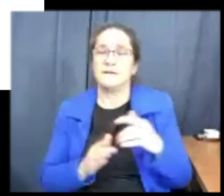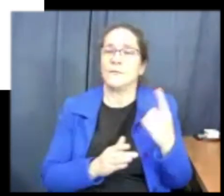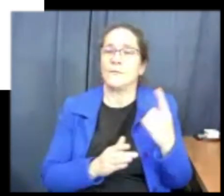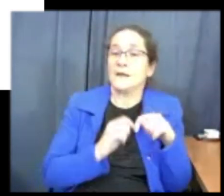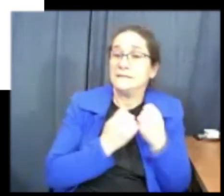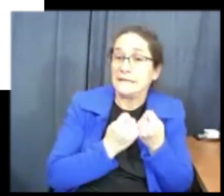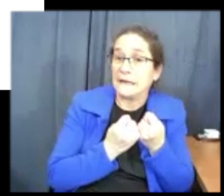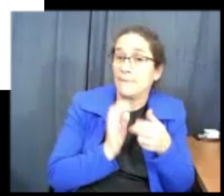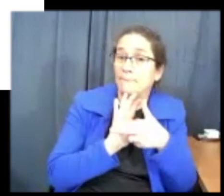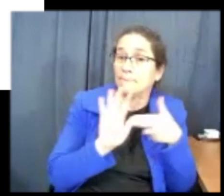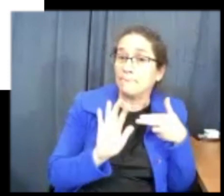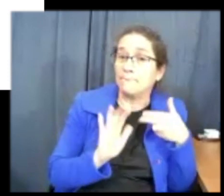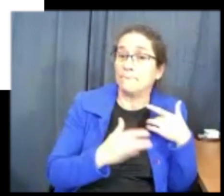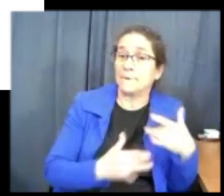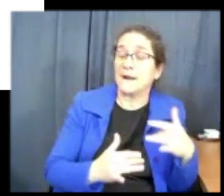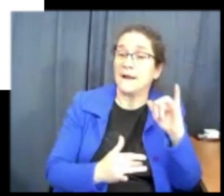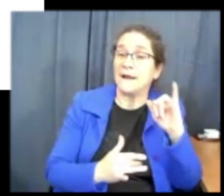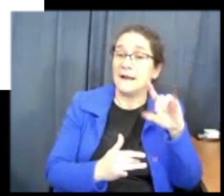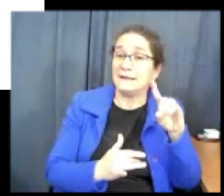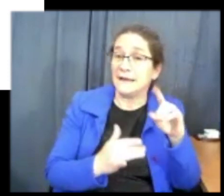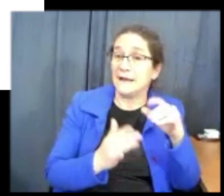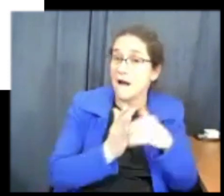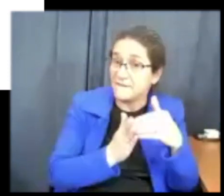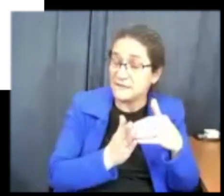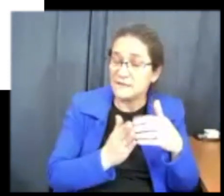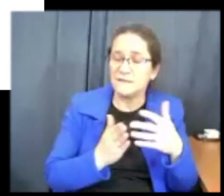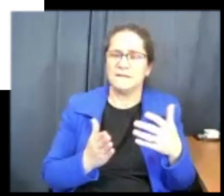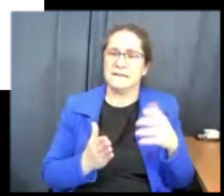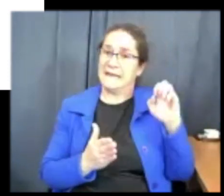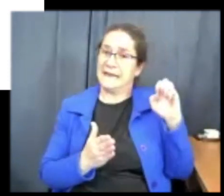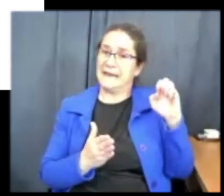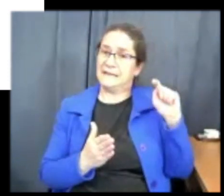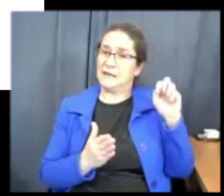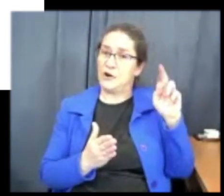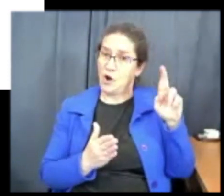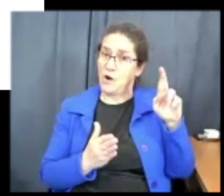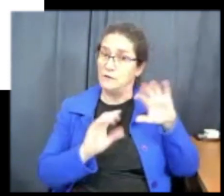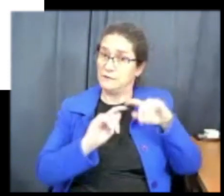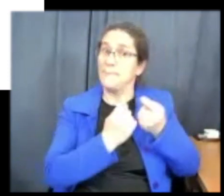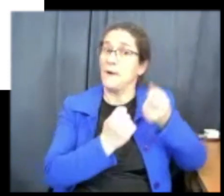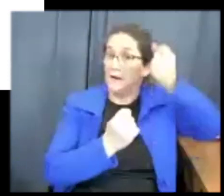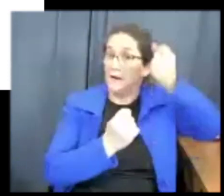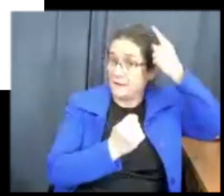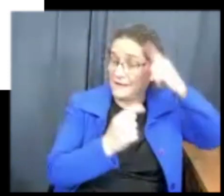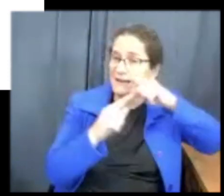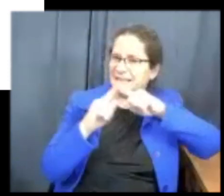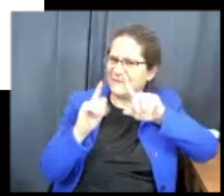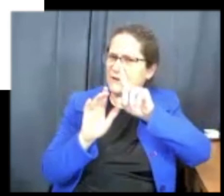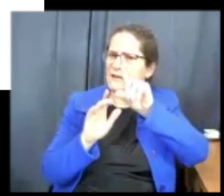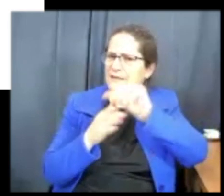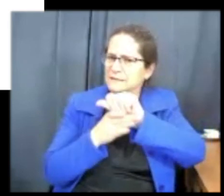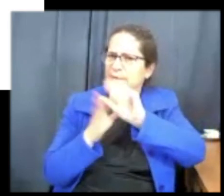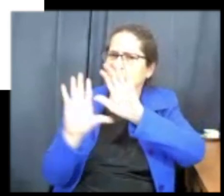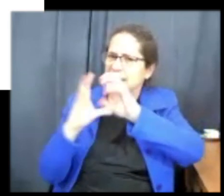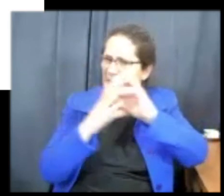And do the ETR teams understand again that different disability categories and how to identify the correct disability